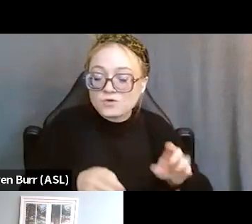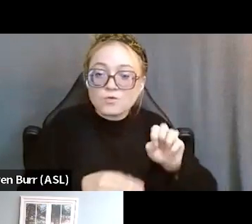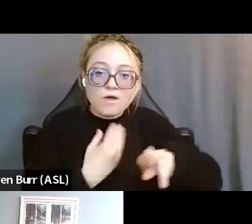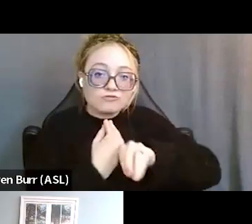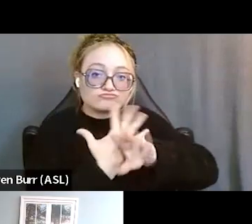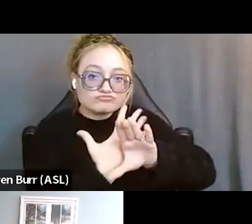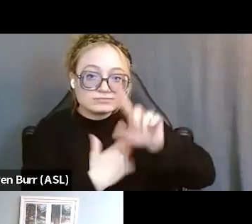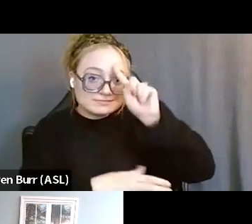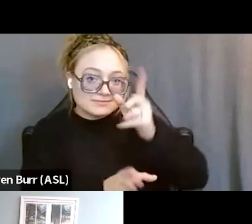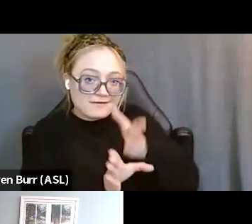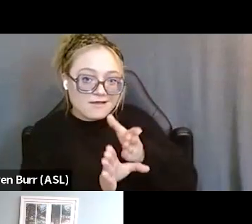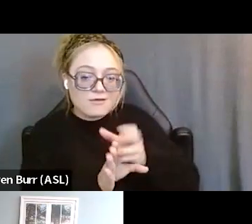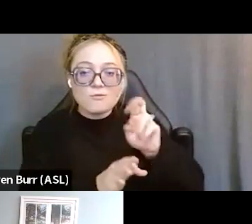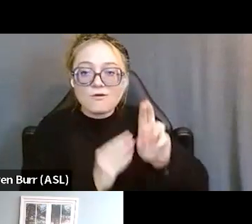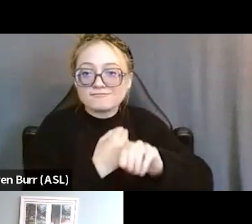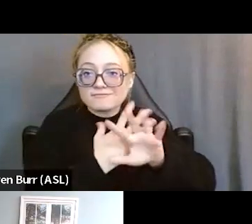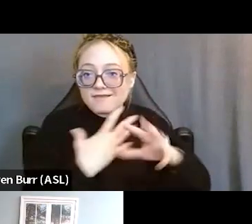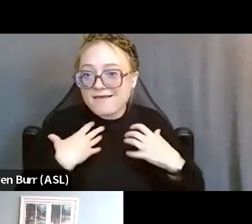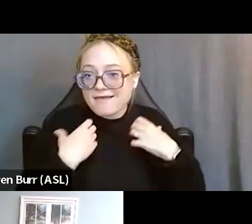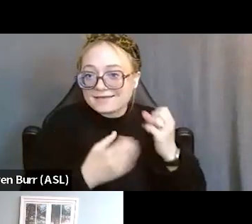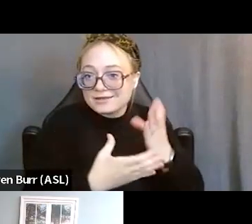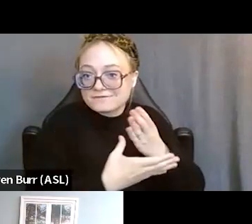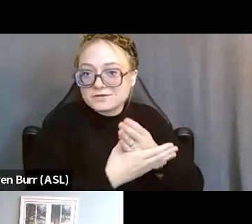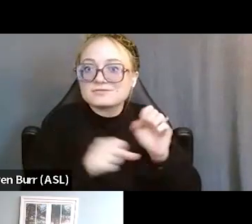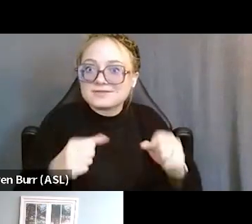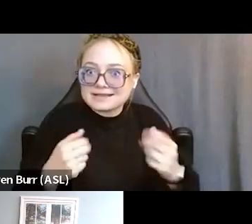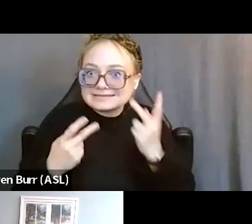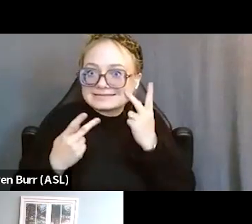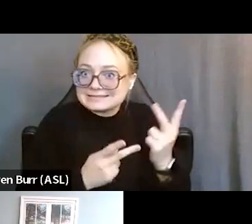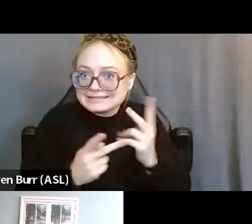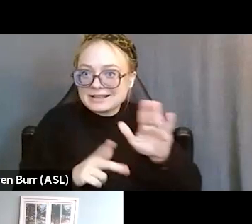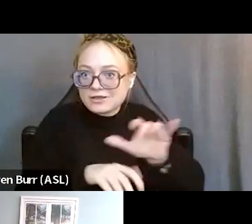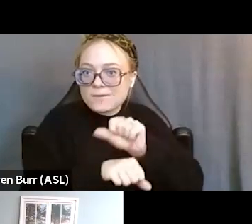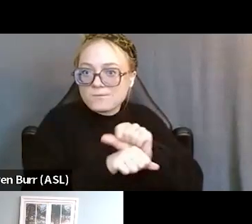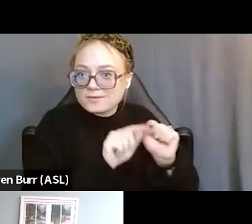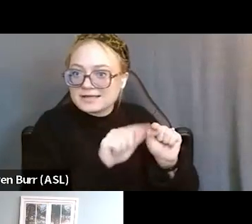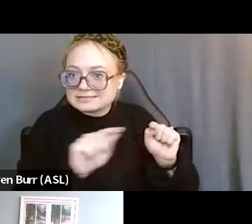telehealth intervention so that they can see mental health practitioners or peer support specialists without having to travel?